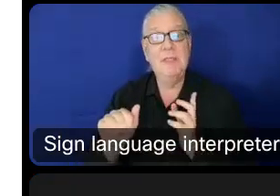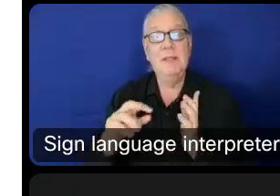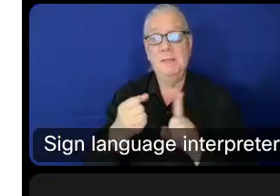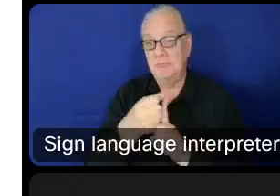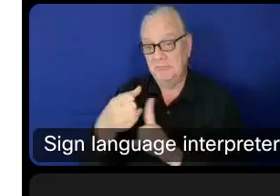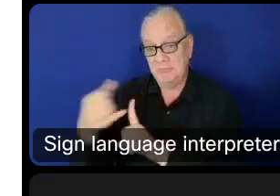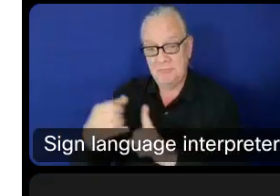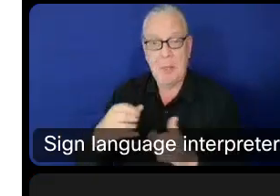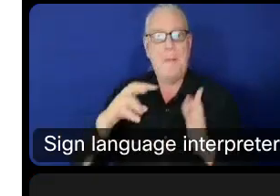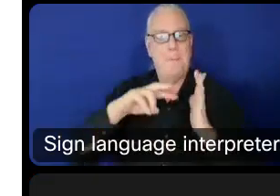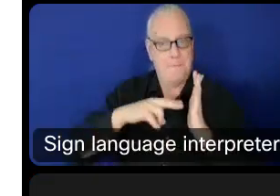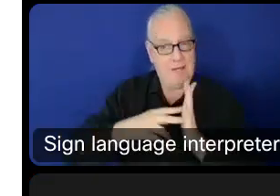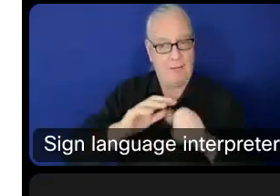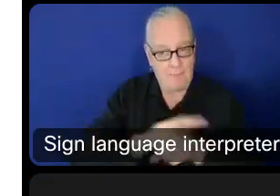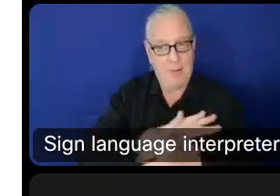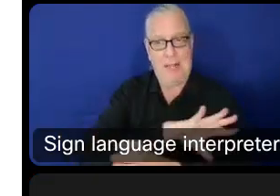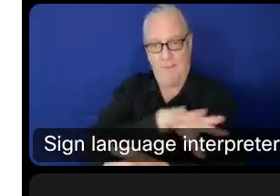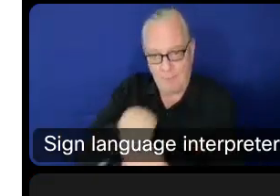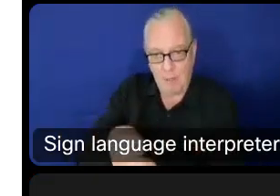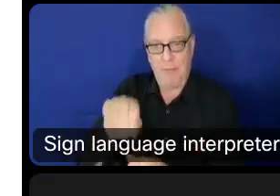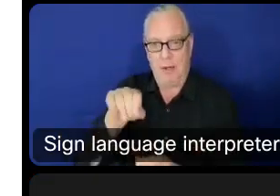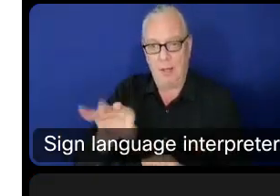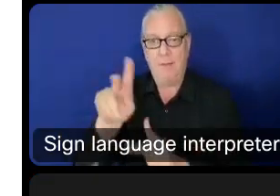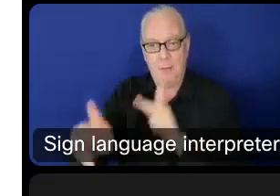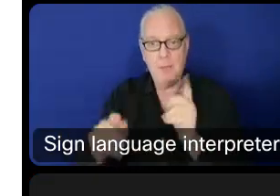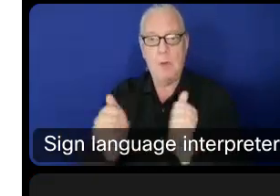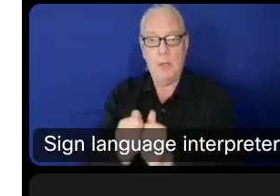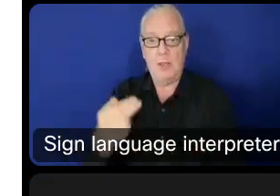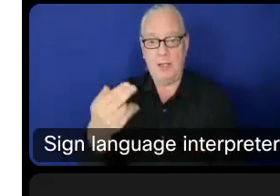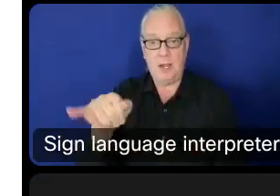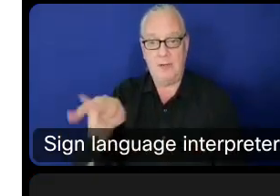meaningful involvement of people with HIV and AIDS. And one of